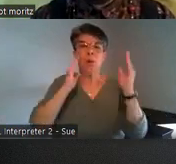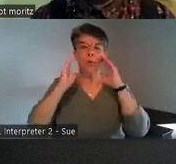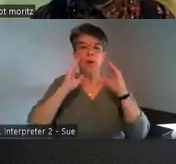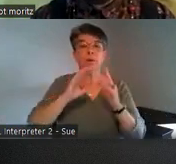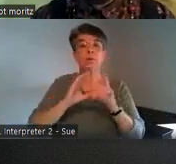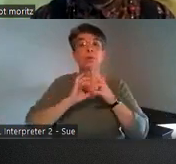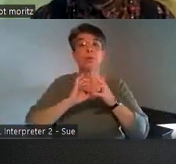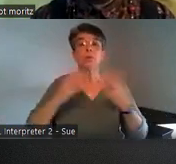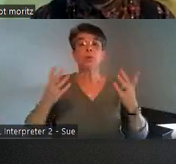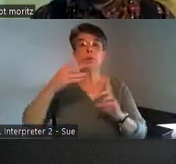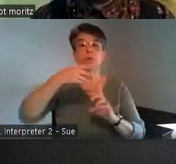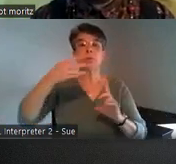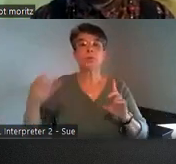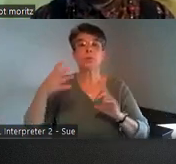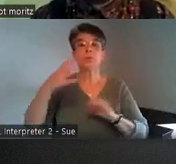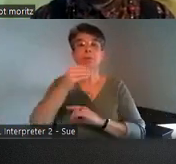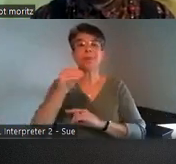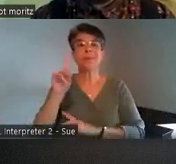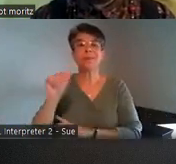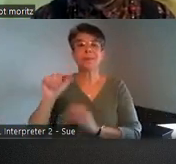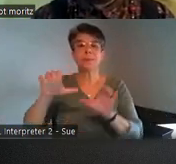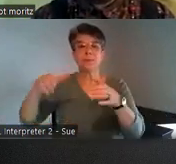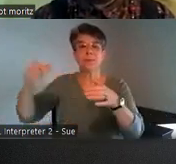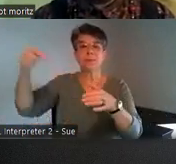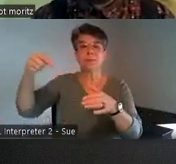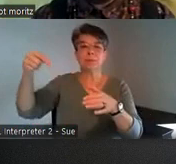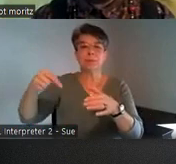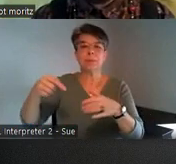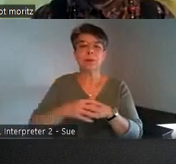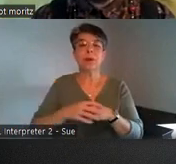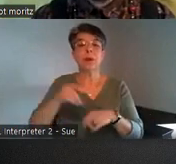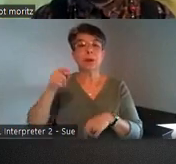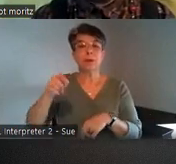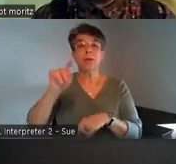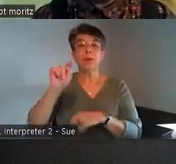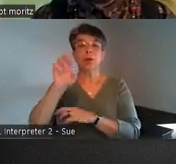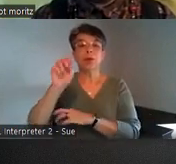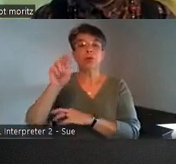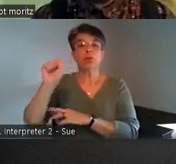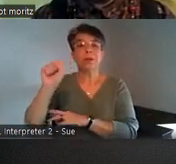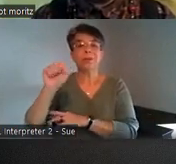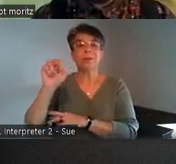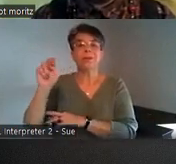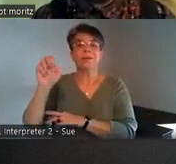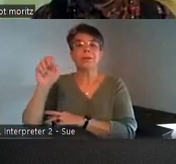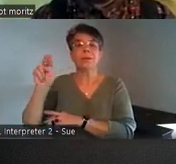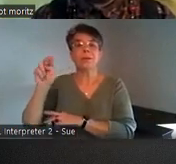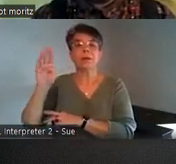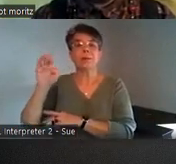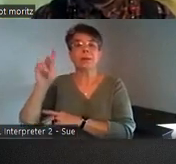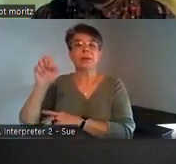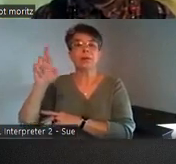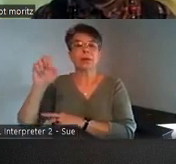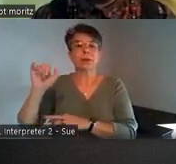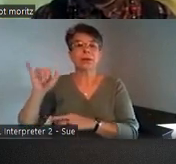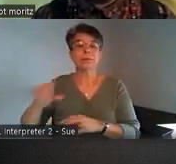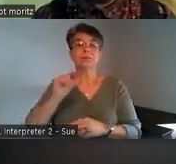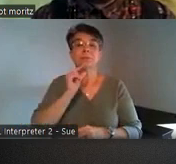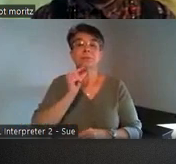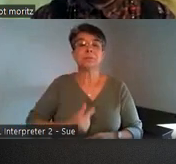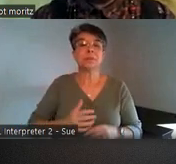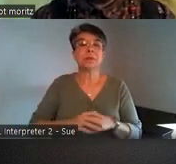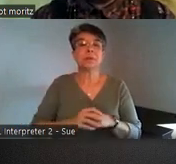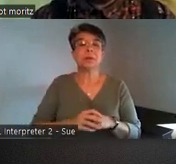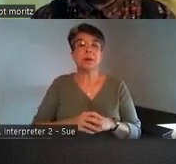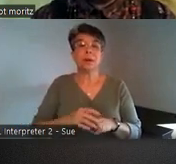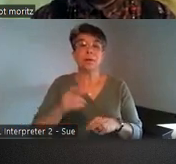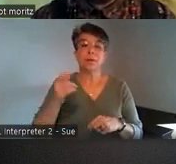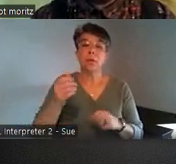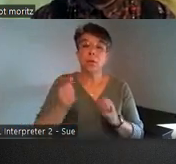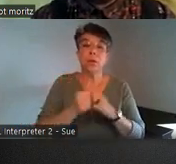Community they are trans nonbinary career with multiple disabilities they speak as an expert